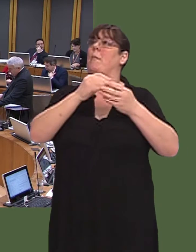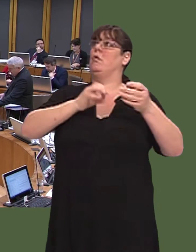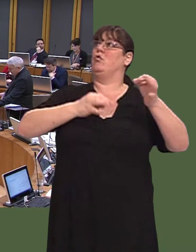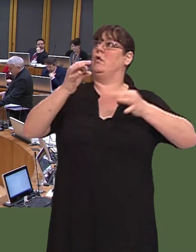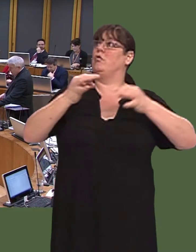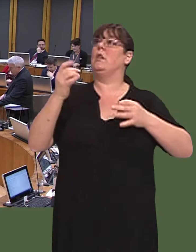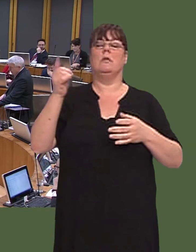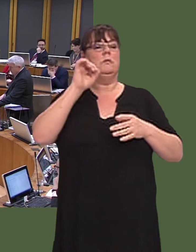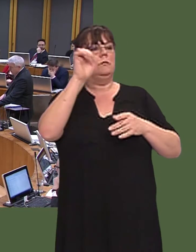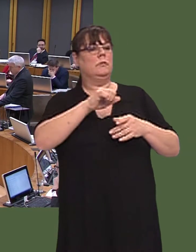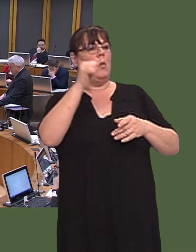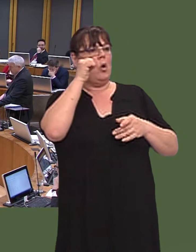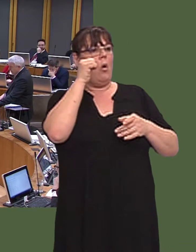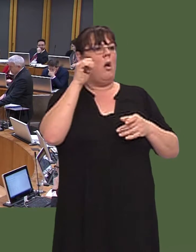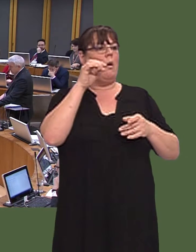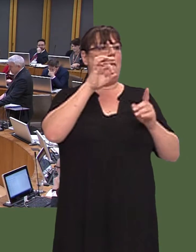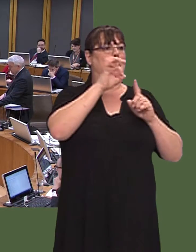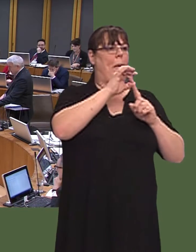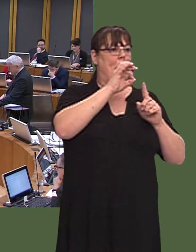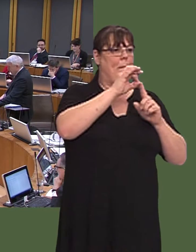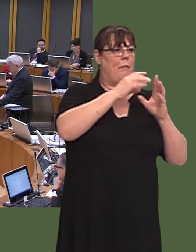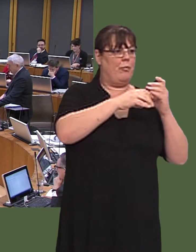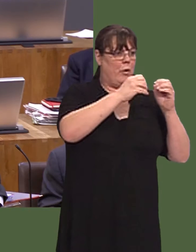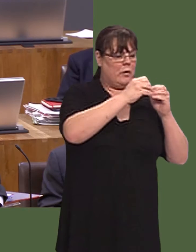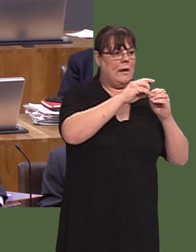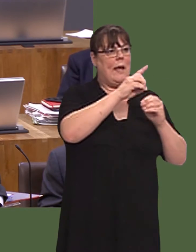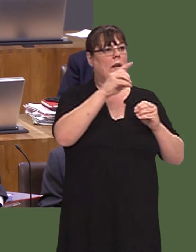Of course, Carmarthenshire and Pembrokeshire are part of the Swansea bay city region, and